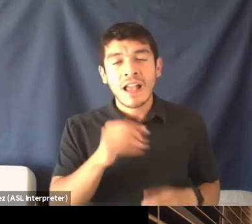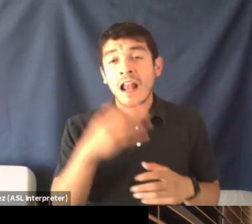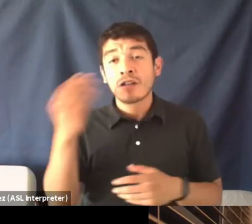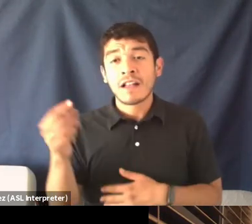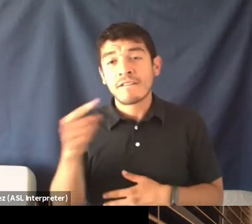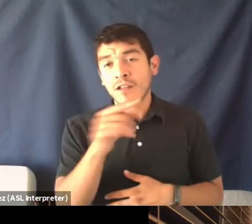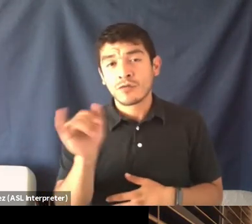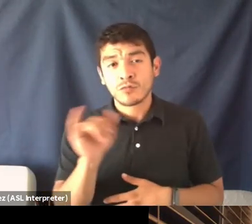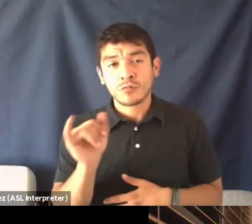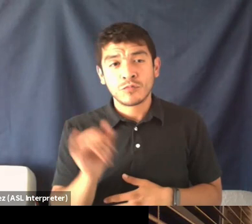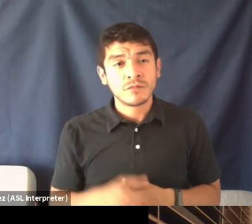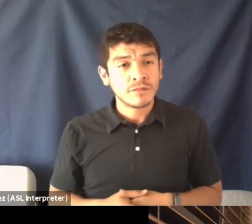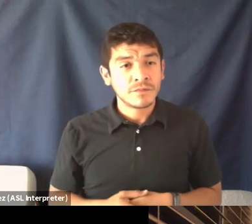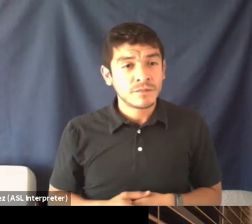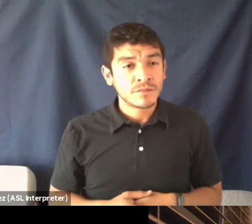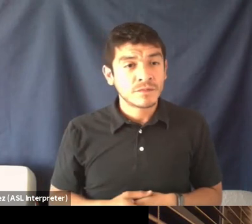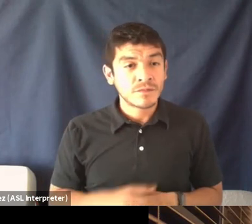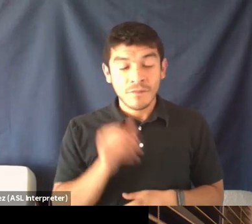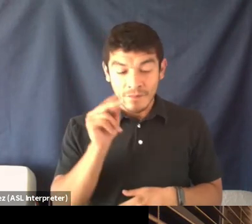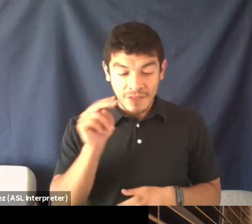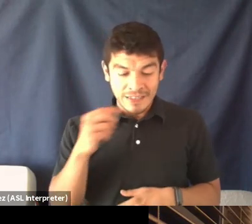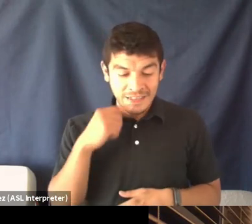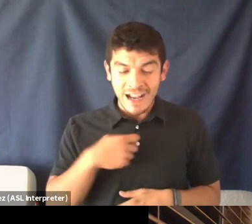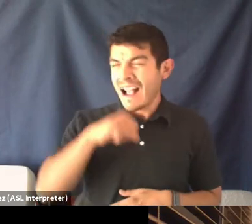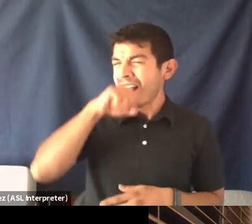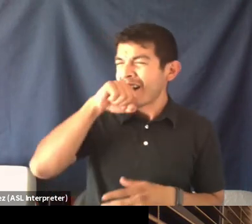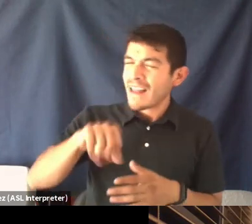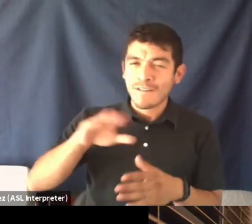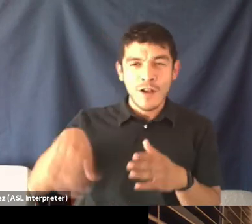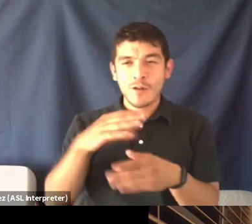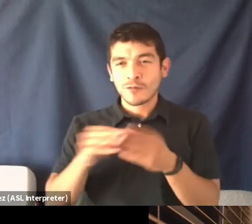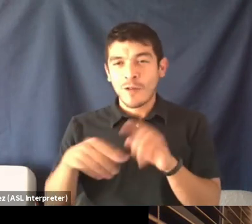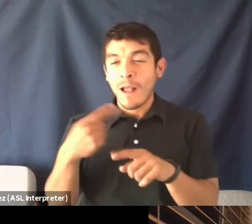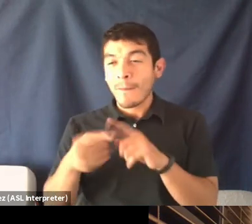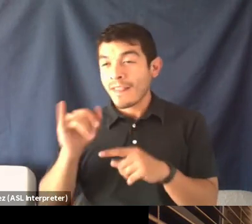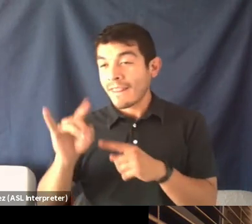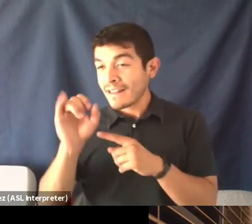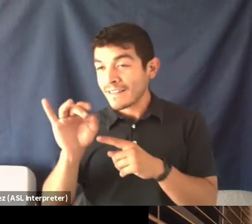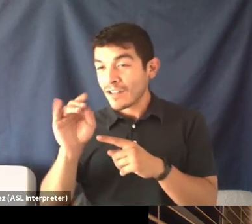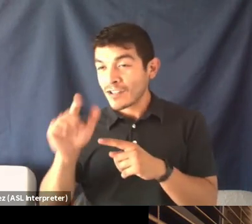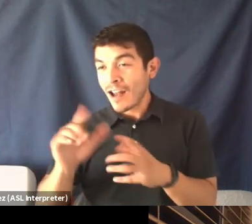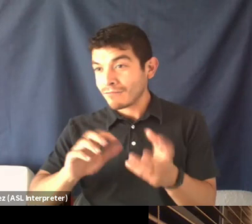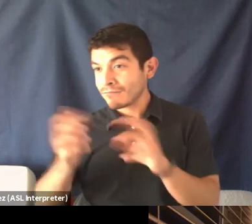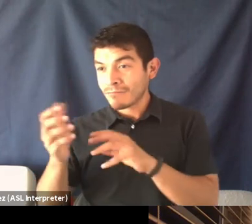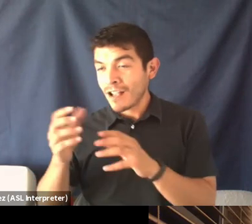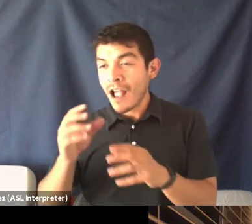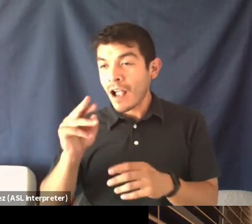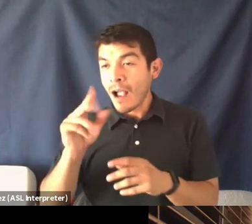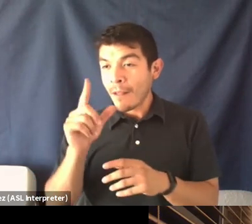I loved the whole story about the dysfunctional couple where you have this sort of straight lady who's a good athlete.